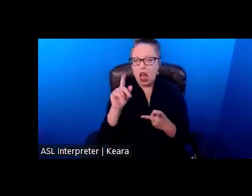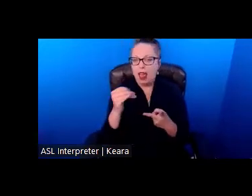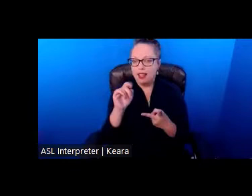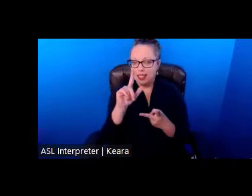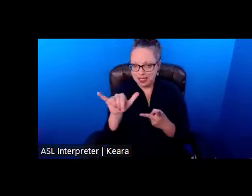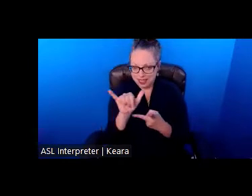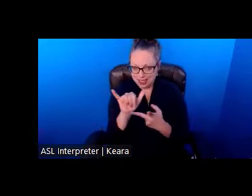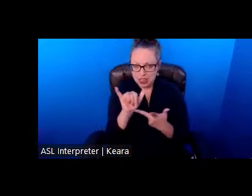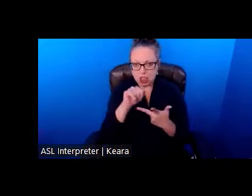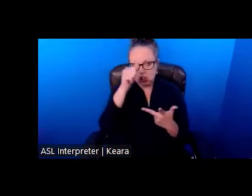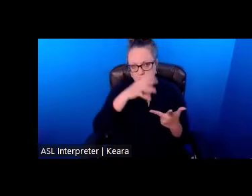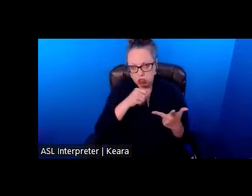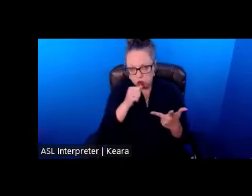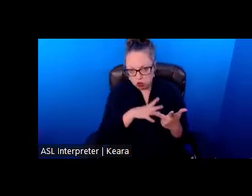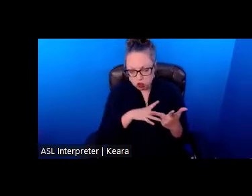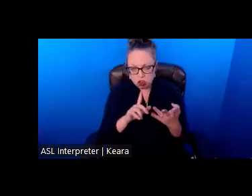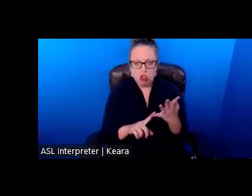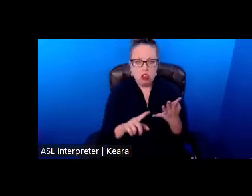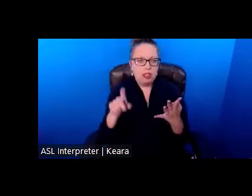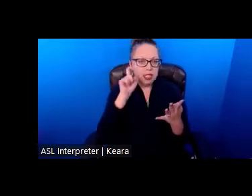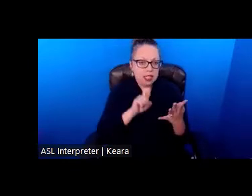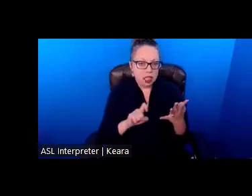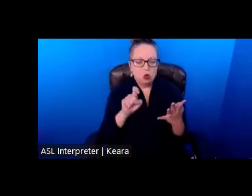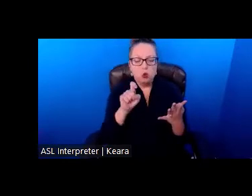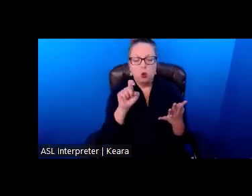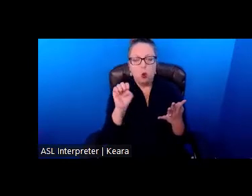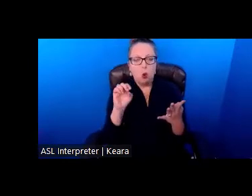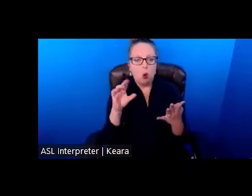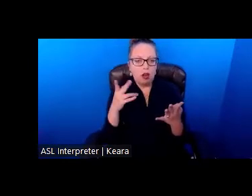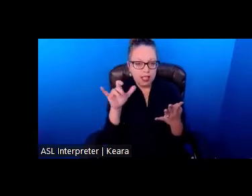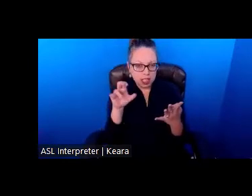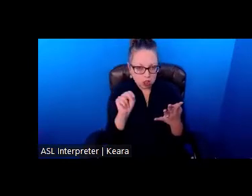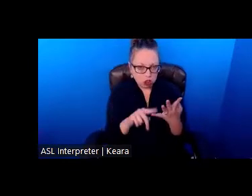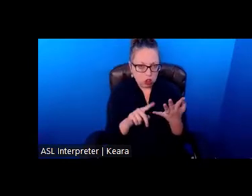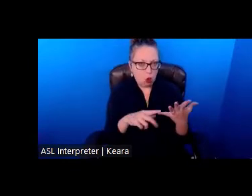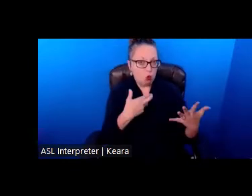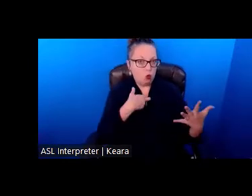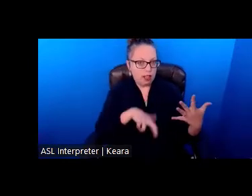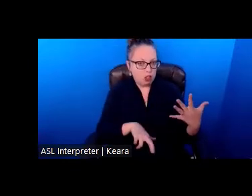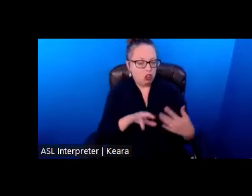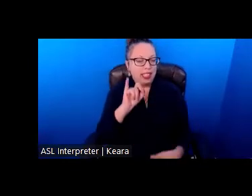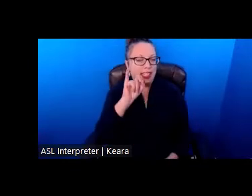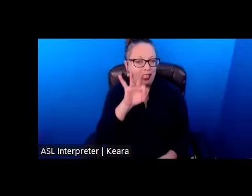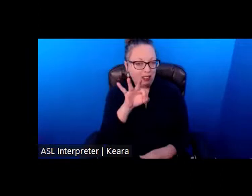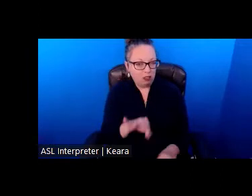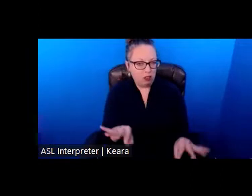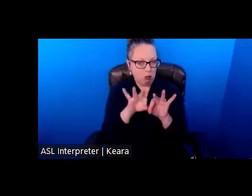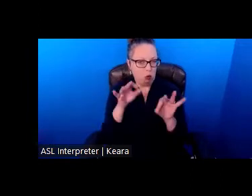disability, or religion), if relevant for understanding your work.